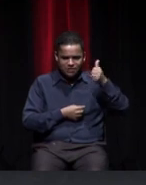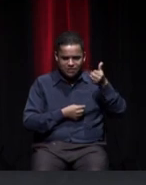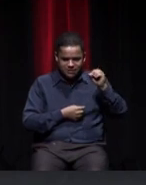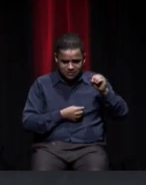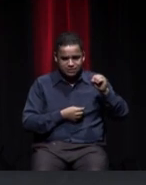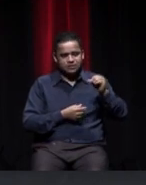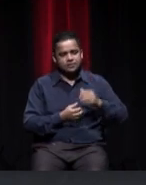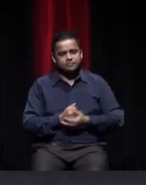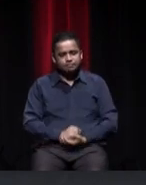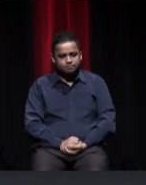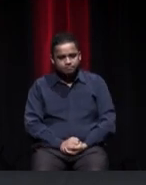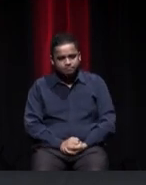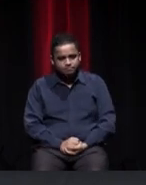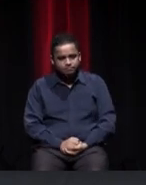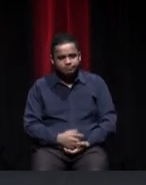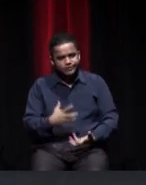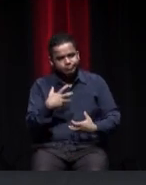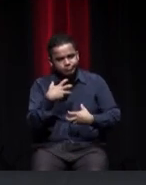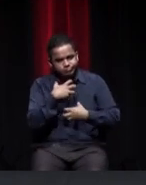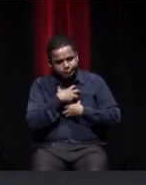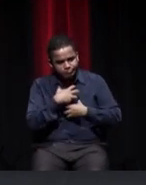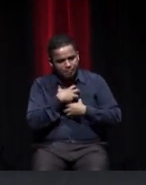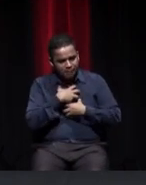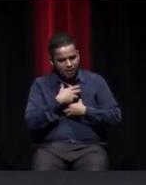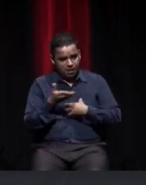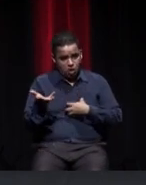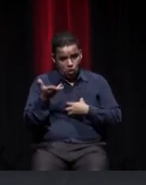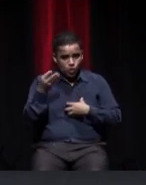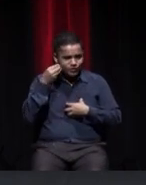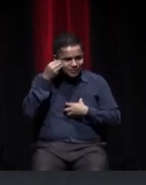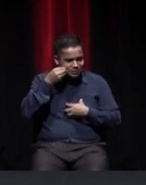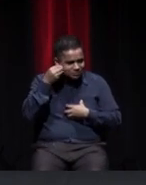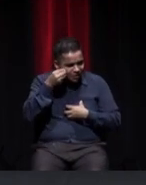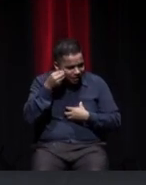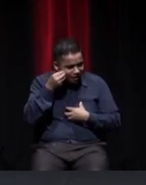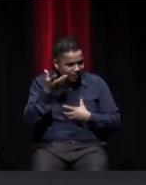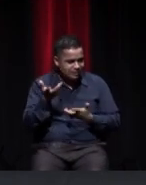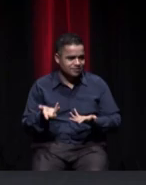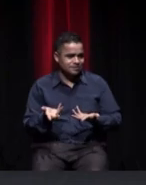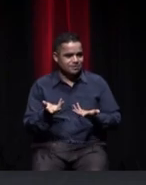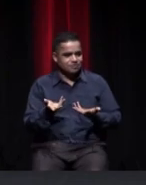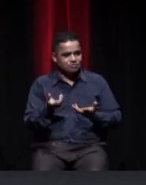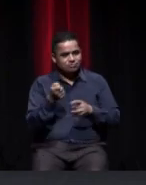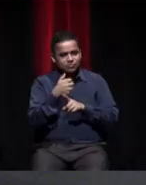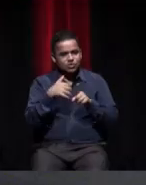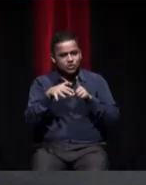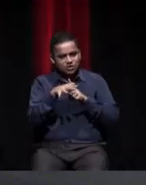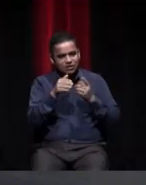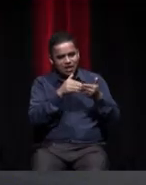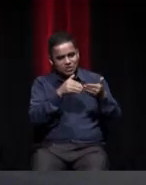And they're still marking our experience as a post-industrial society.